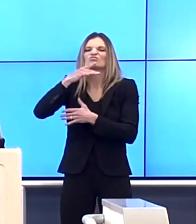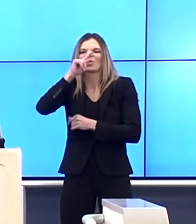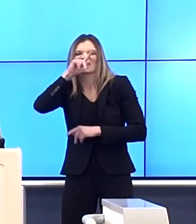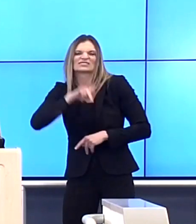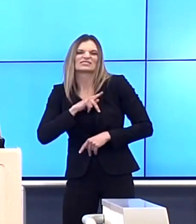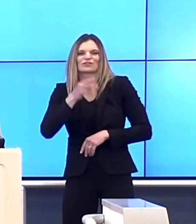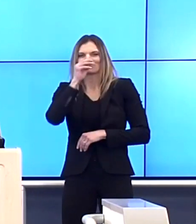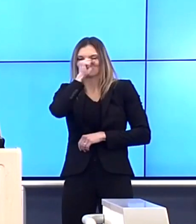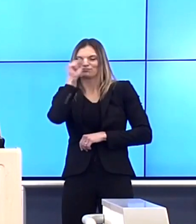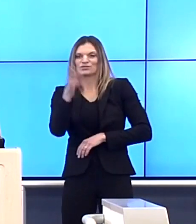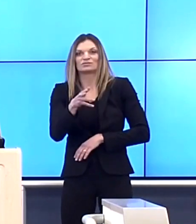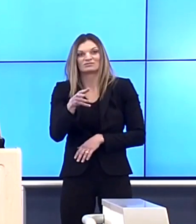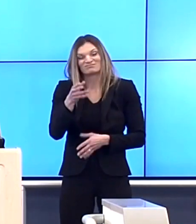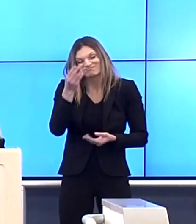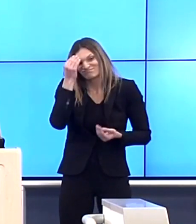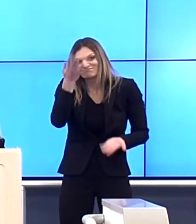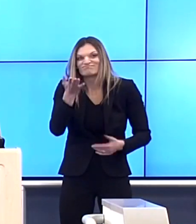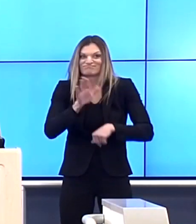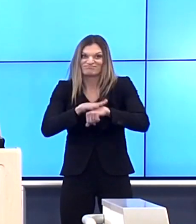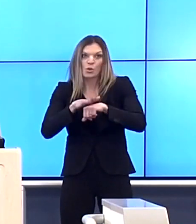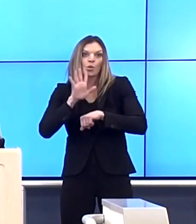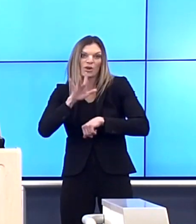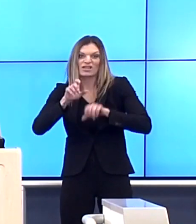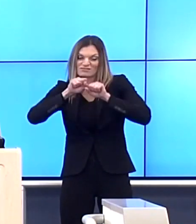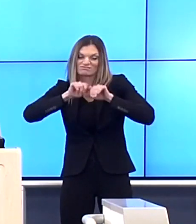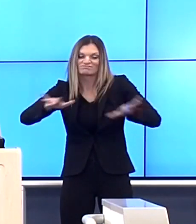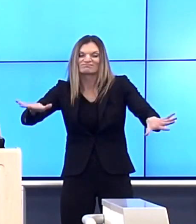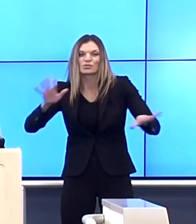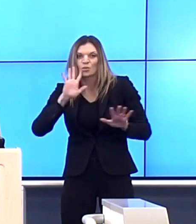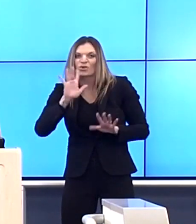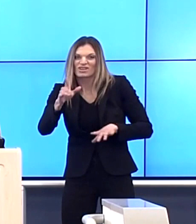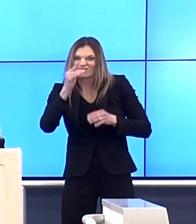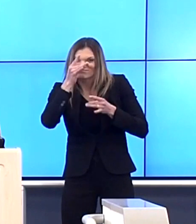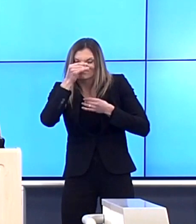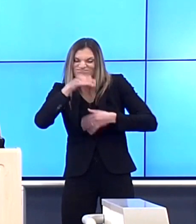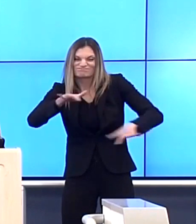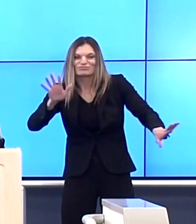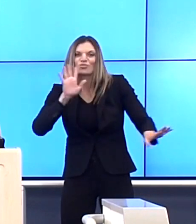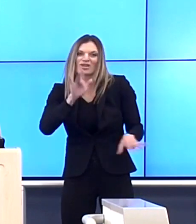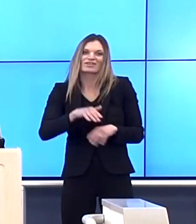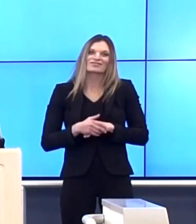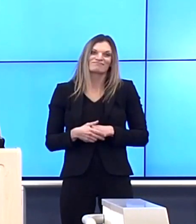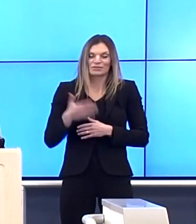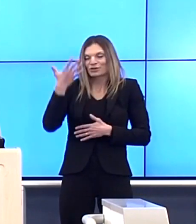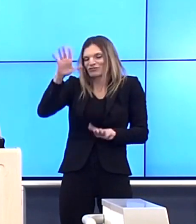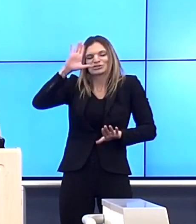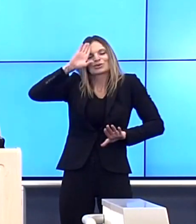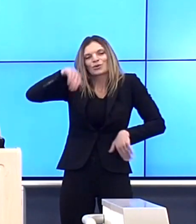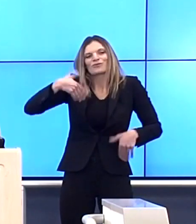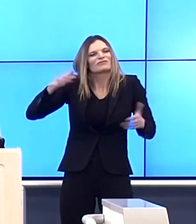GATHERINGS WILL SPREAD COVID AND CONTRIBUTE TO THES WILL OF LOVED CONTRIBUTE TO THES WILL OF LOVED ONES. ONES. IT’S JUST THE HARD, SAD REALITY IT’S JUST THE HARD, SAD REALITY OF THIS VIRUS.